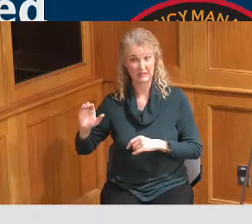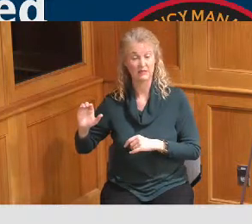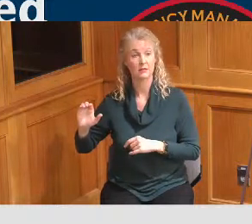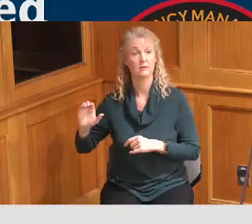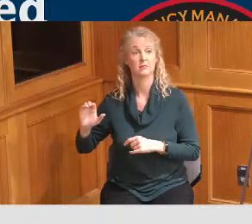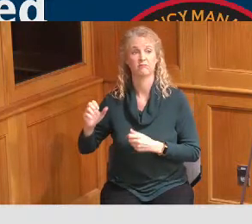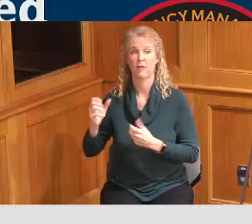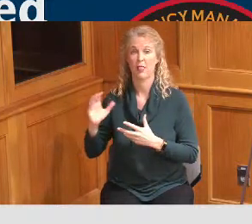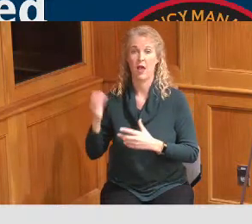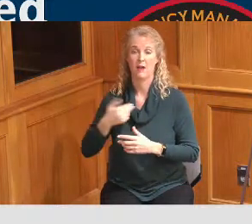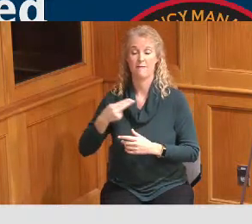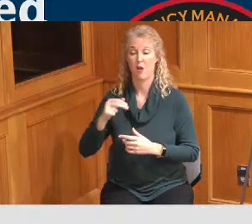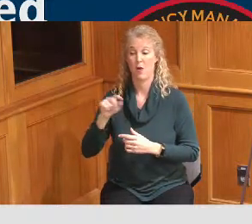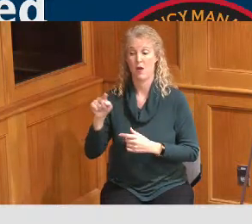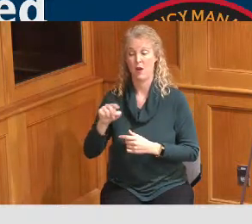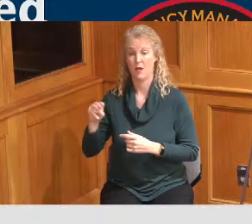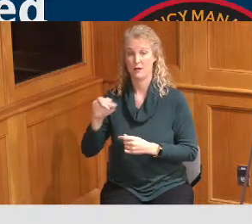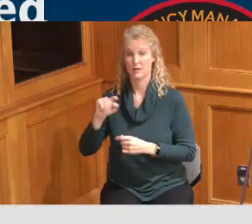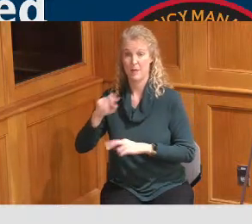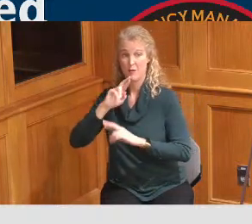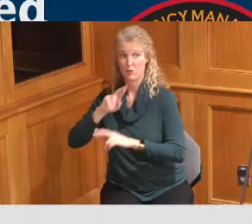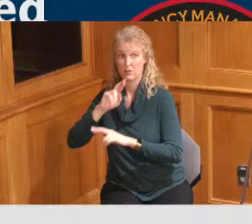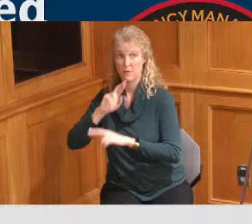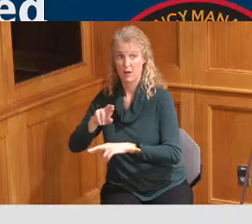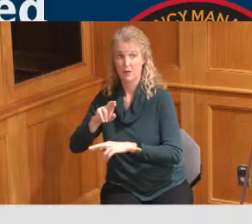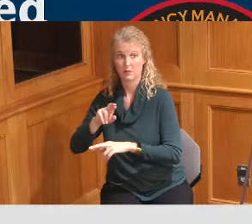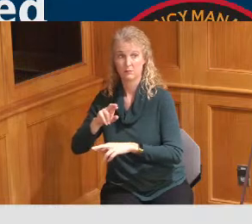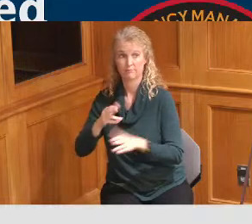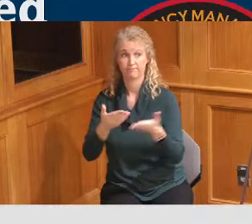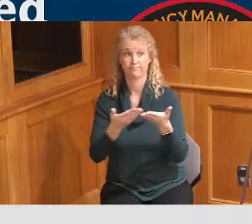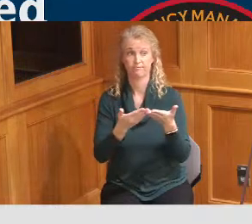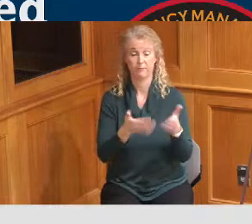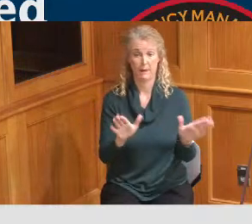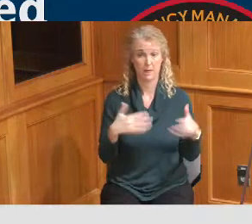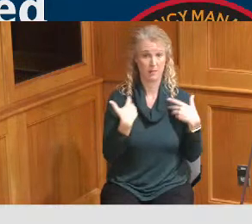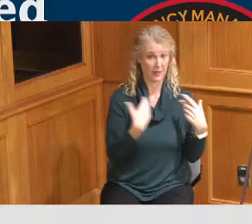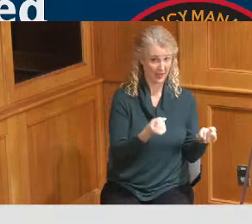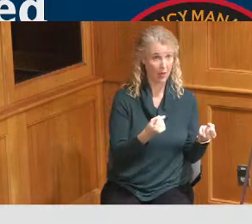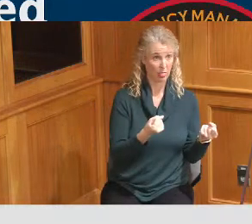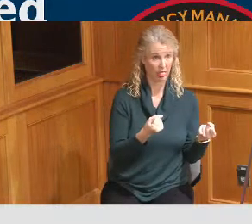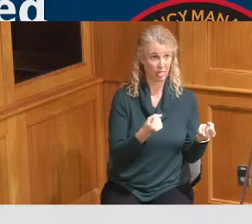of our Hazmat response or coordination Hamilton County Public Health and also Cincinnati public